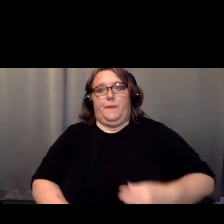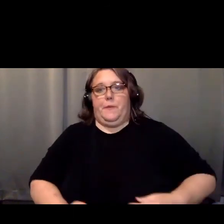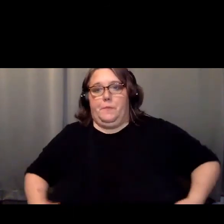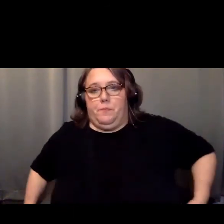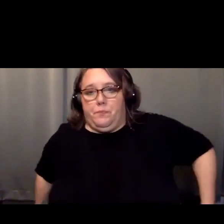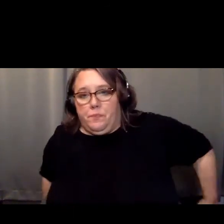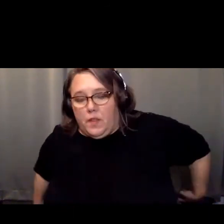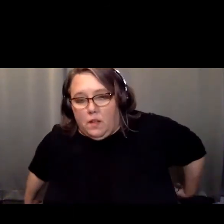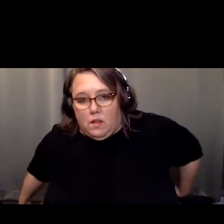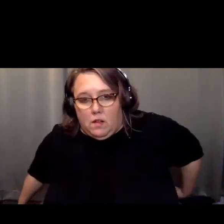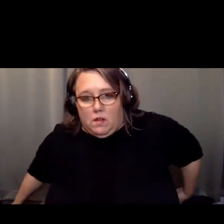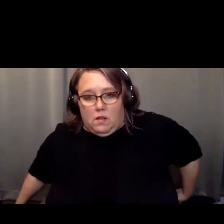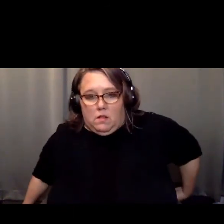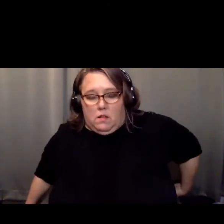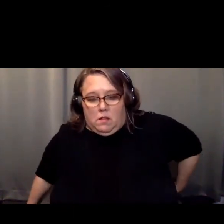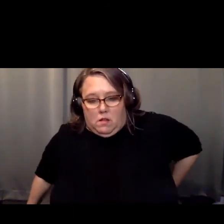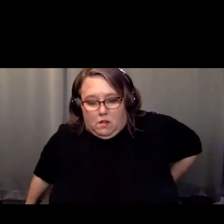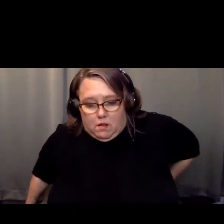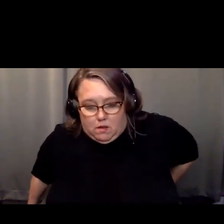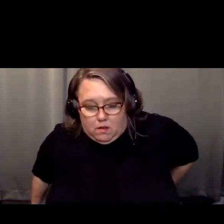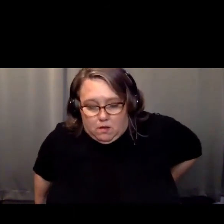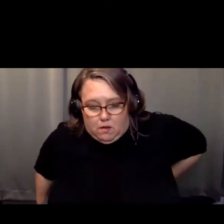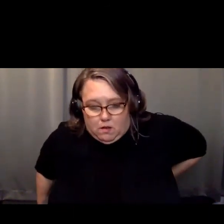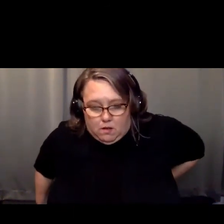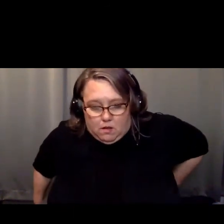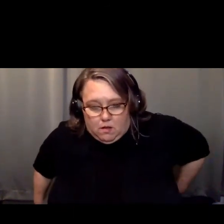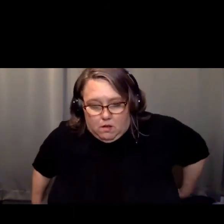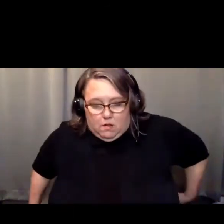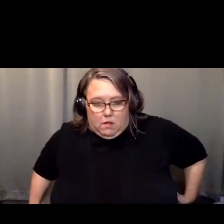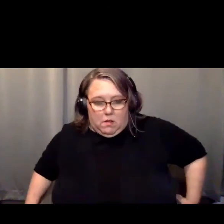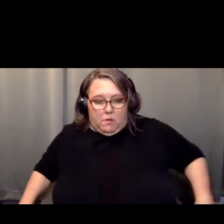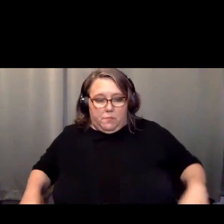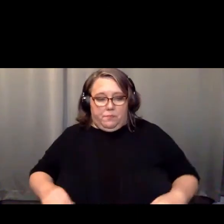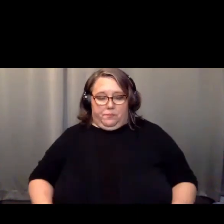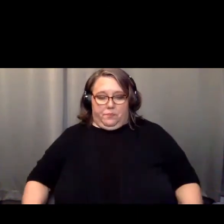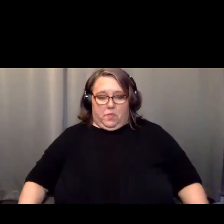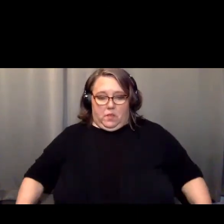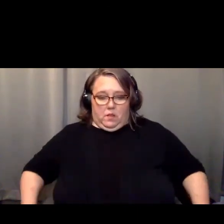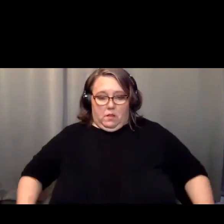if anyone has any questions that they might want to ask, I guess, on an individual basis,